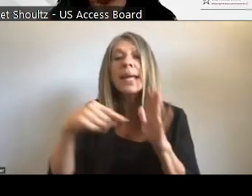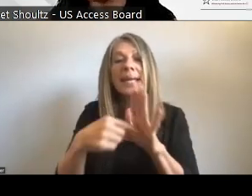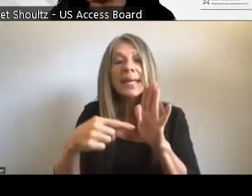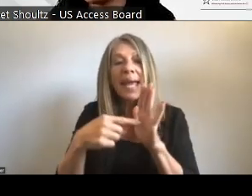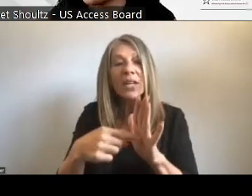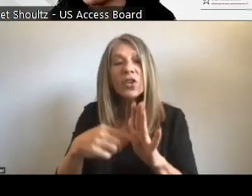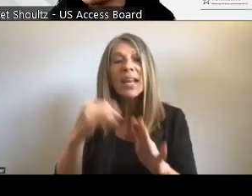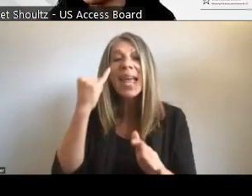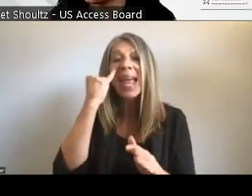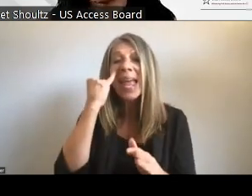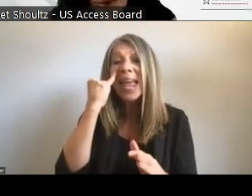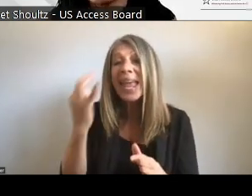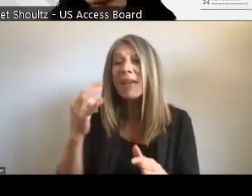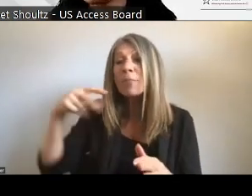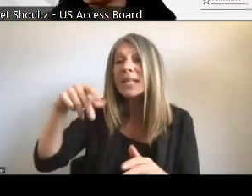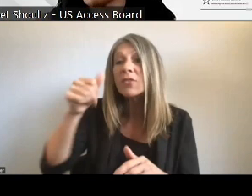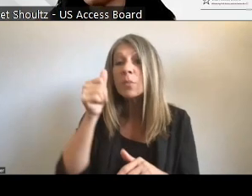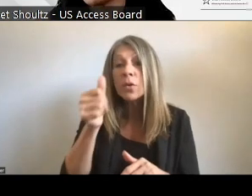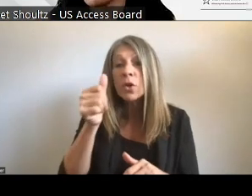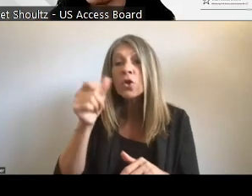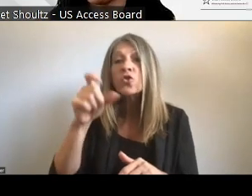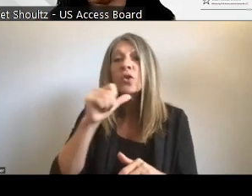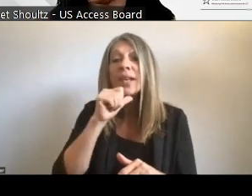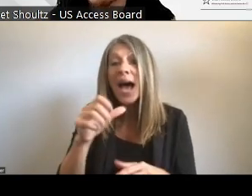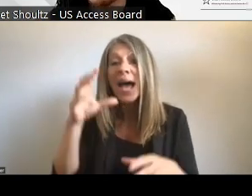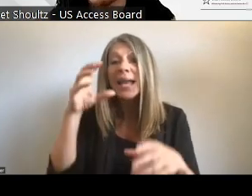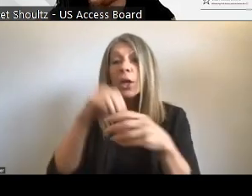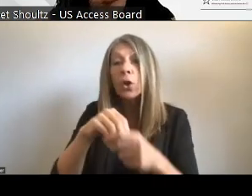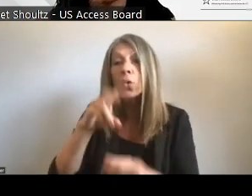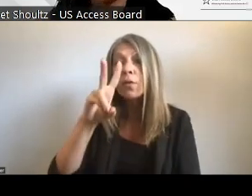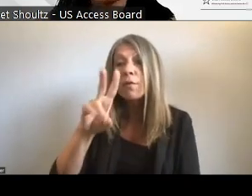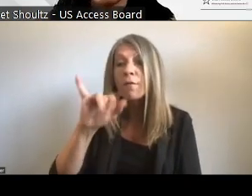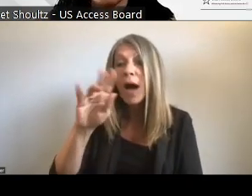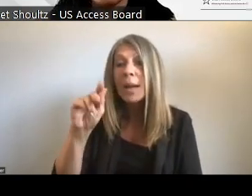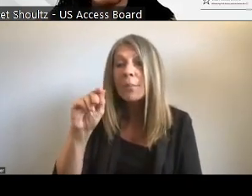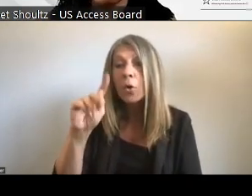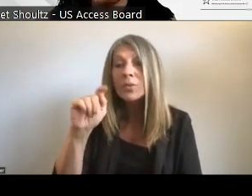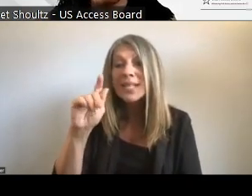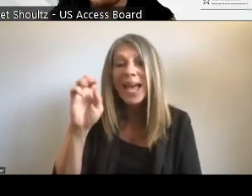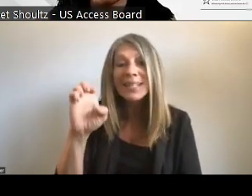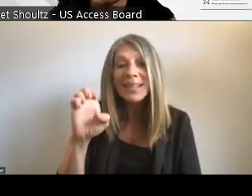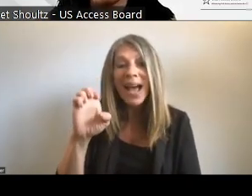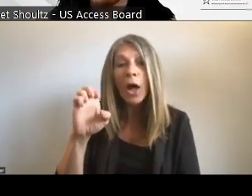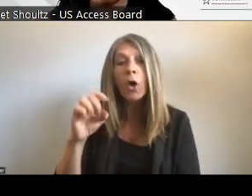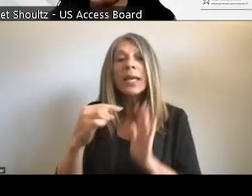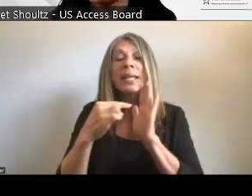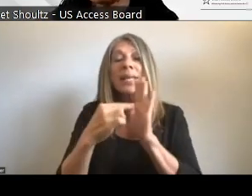button is provided it should not include vibrotactile features indicating a walk interval.